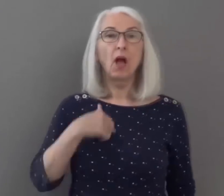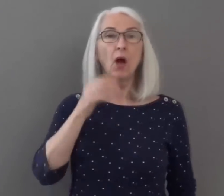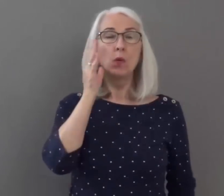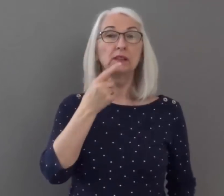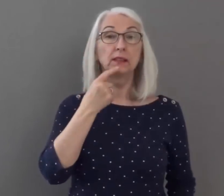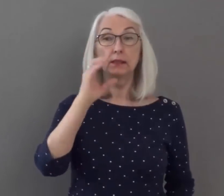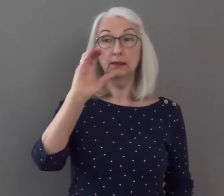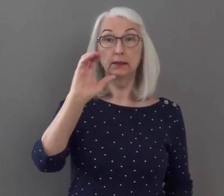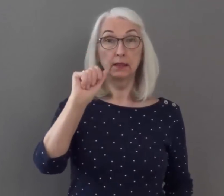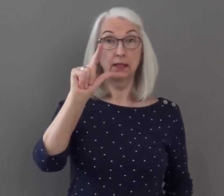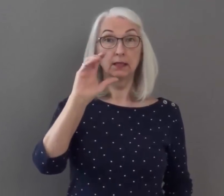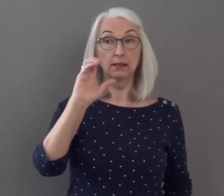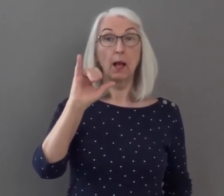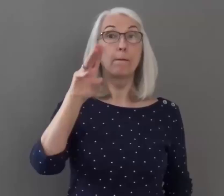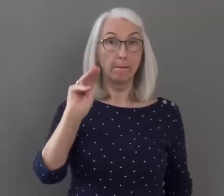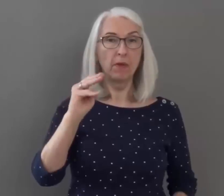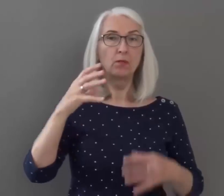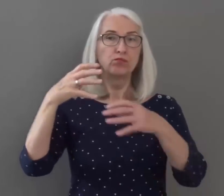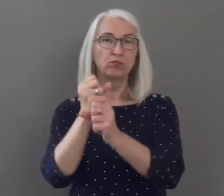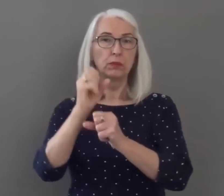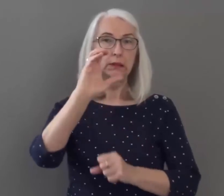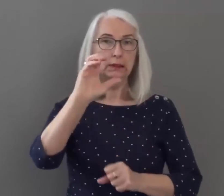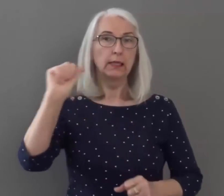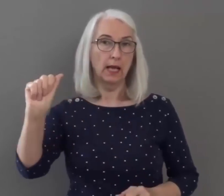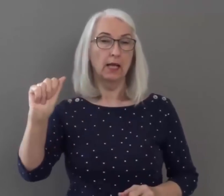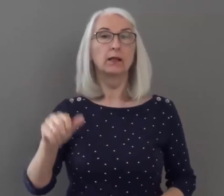I will say calcium abbreviation for Ca.